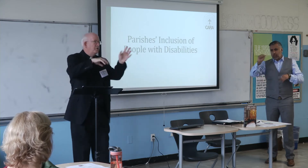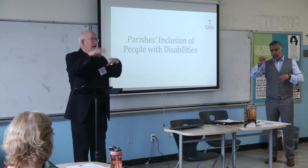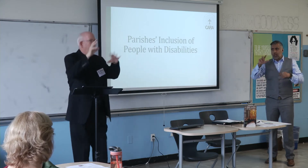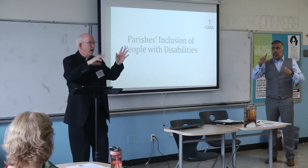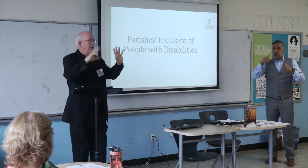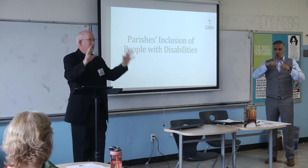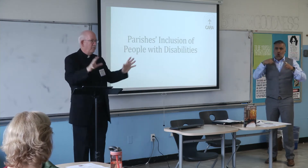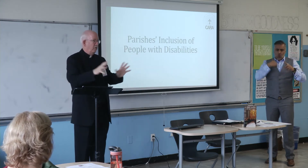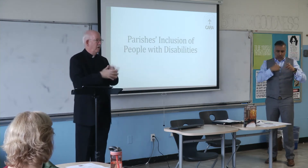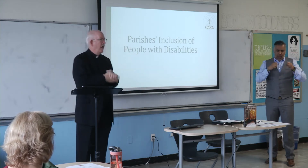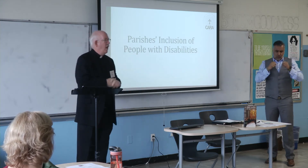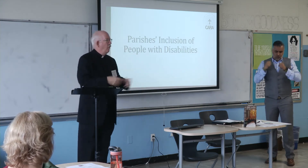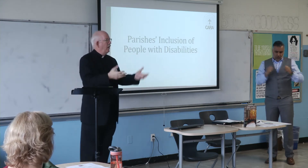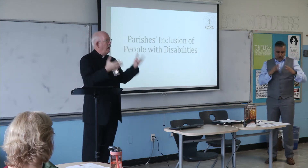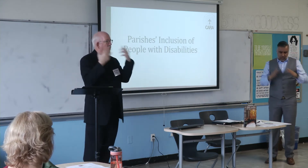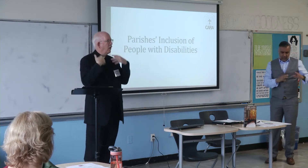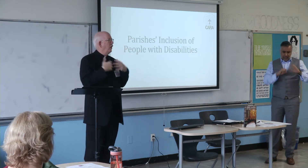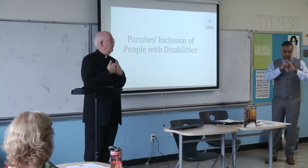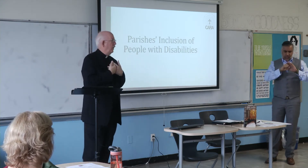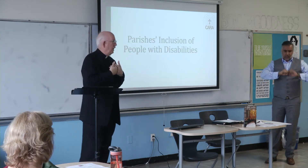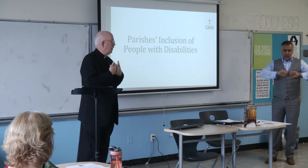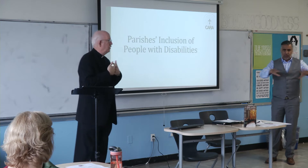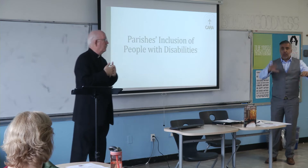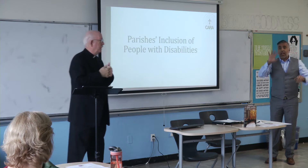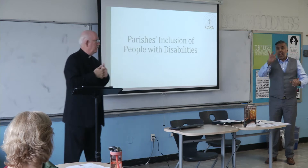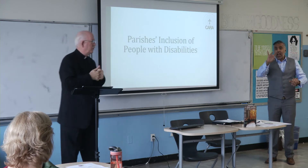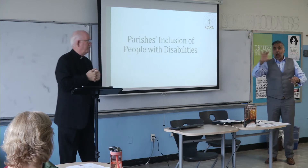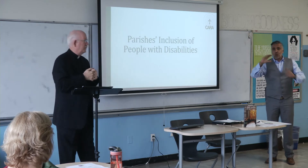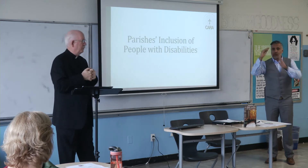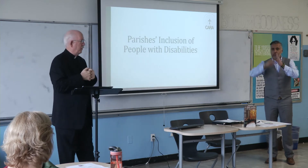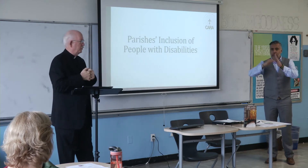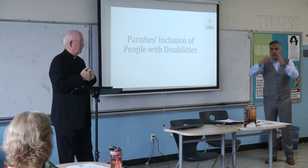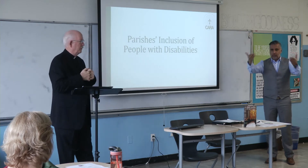stratified sample. We got back well over 800 completed surveys from parishes. So